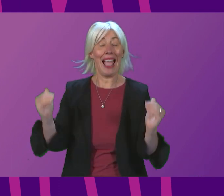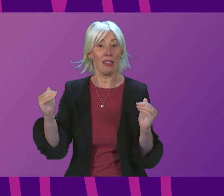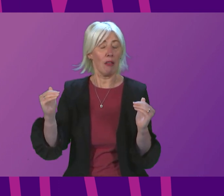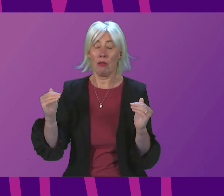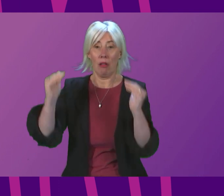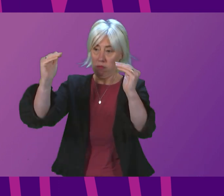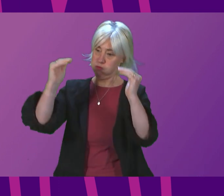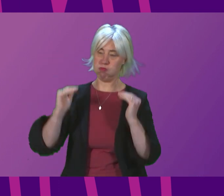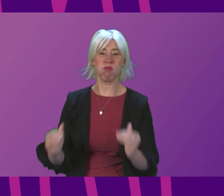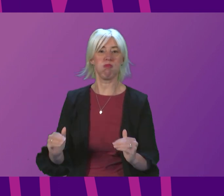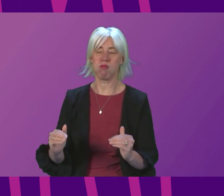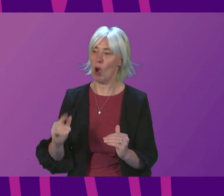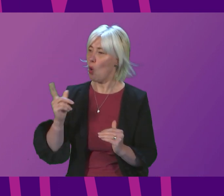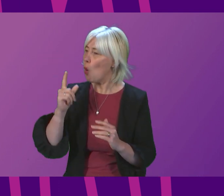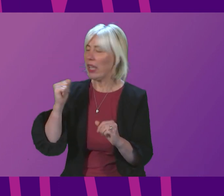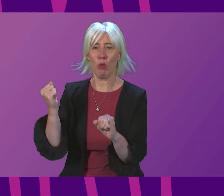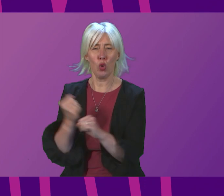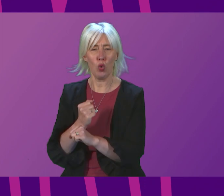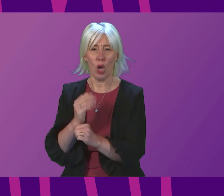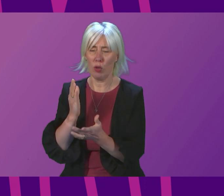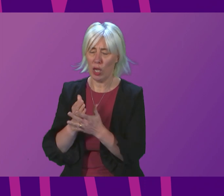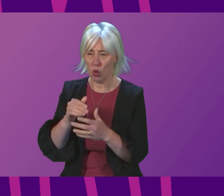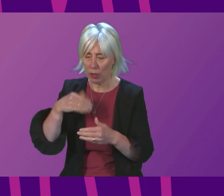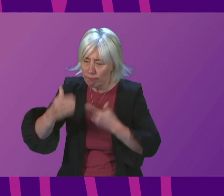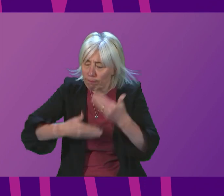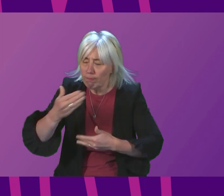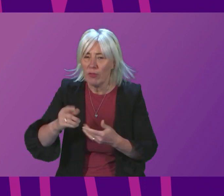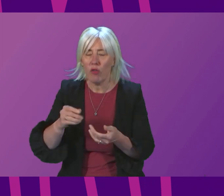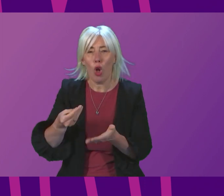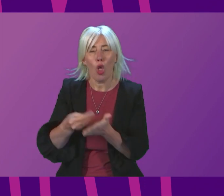have already delivered to tackle the cost of living, such as free bus travel for young